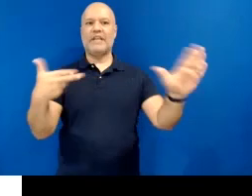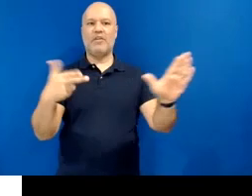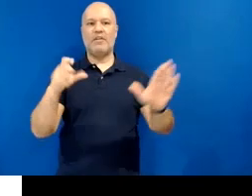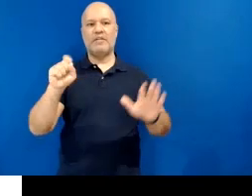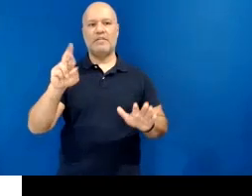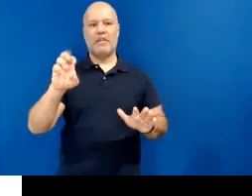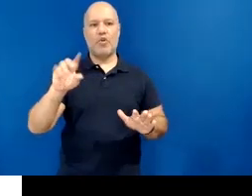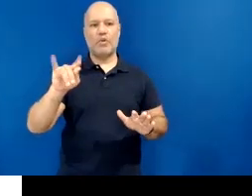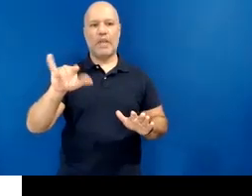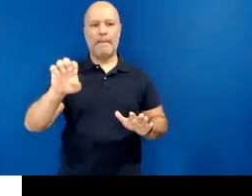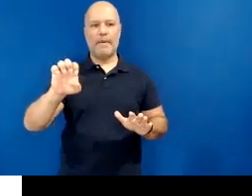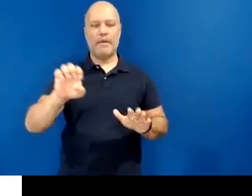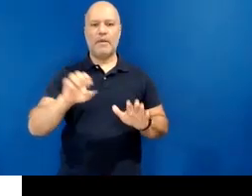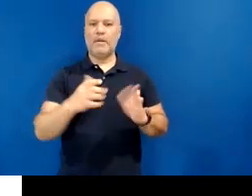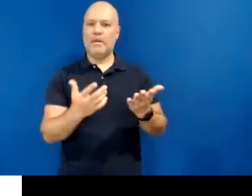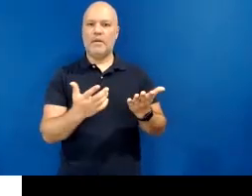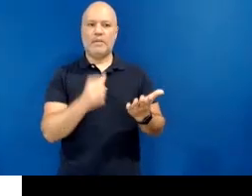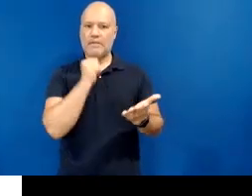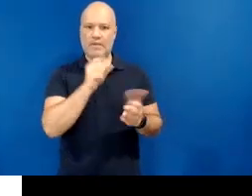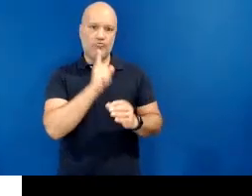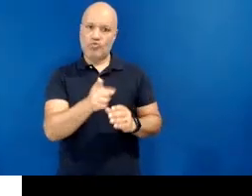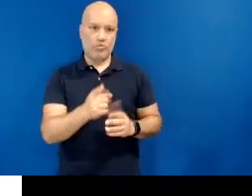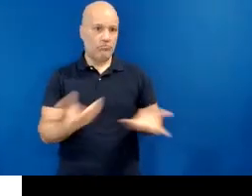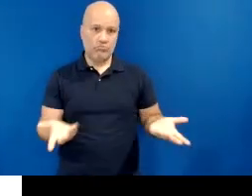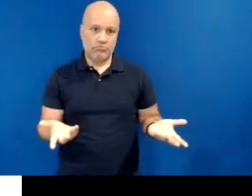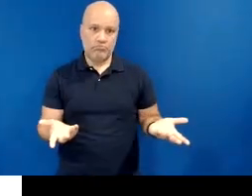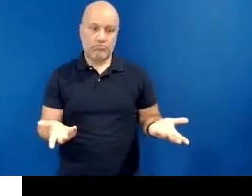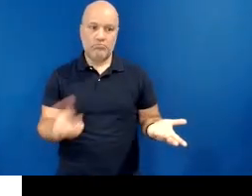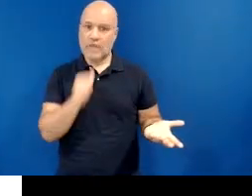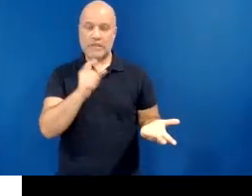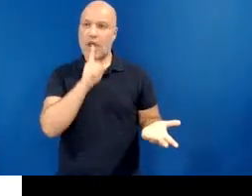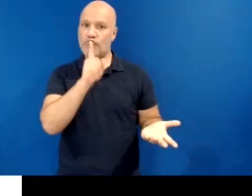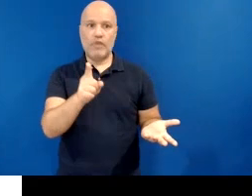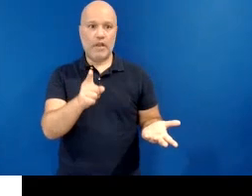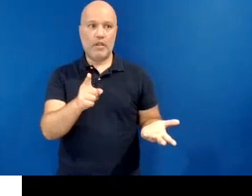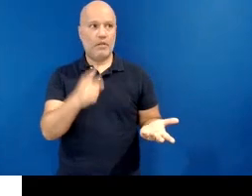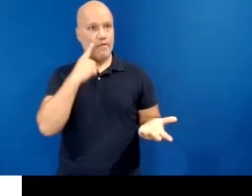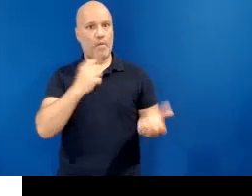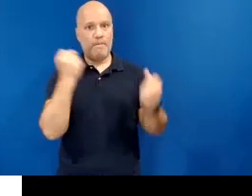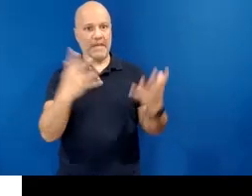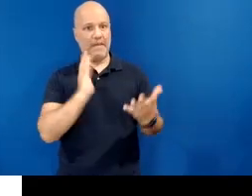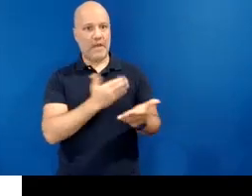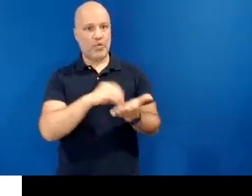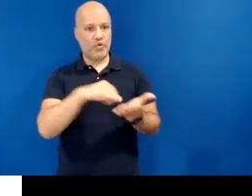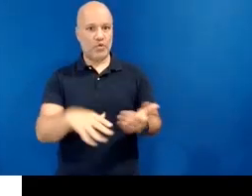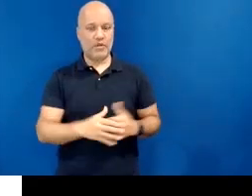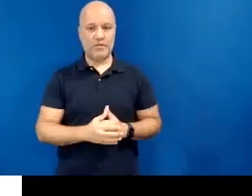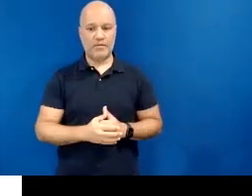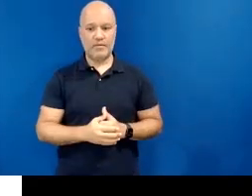obviously not true and not the reality of a lot of our students. Thank you so much.